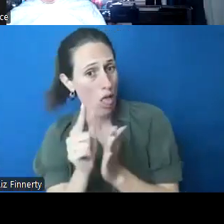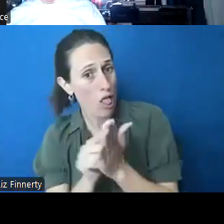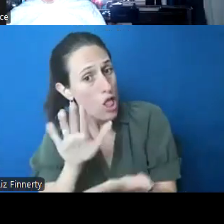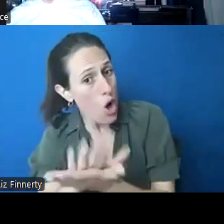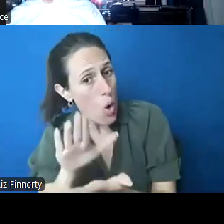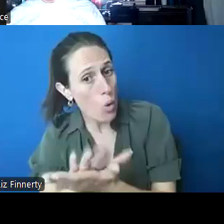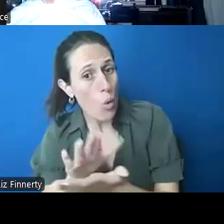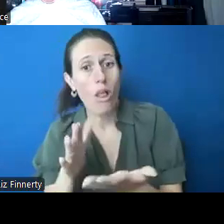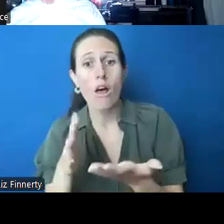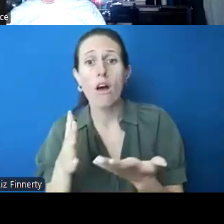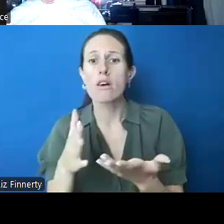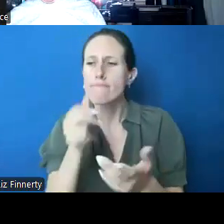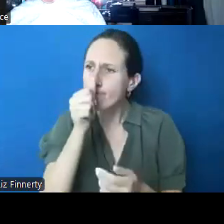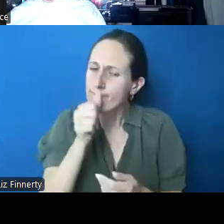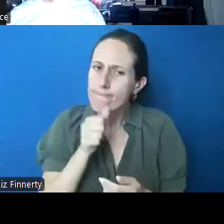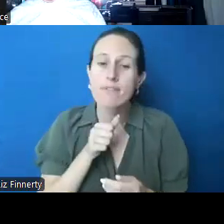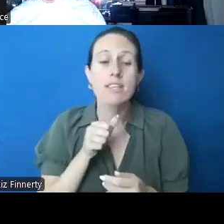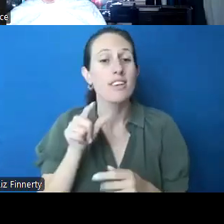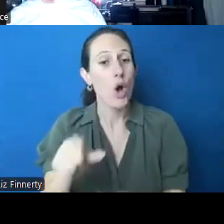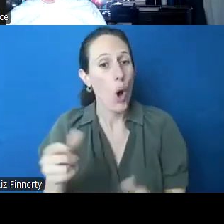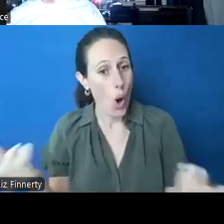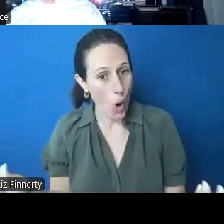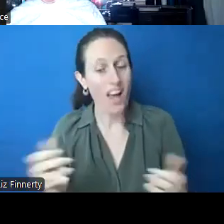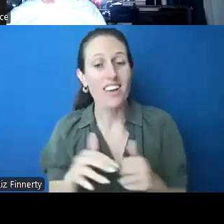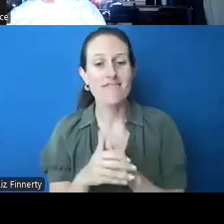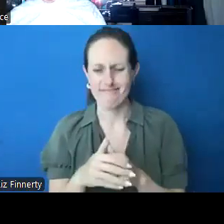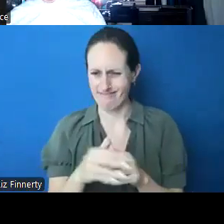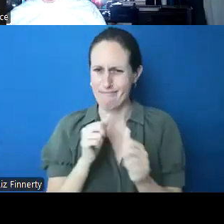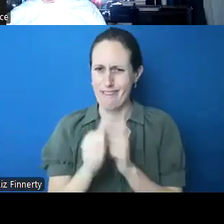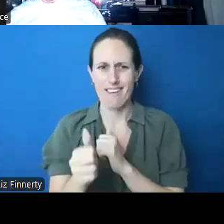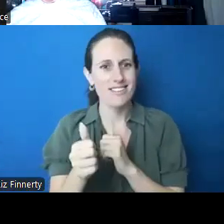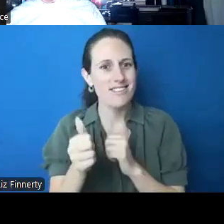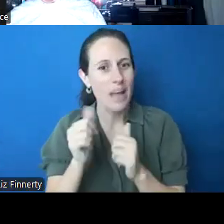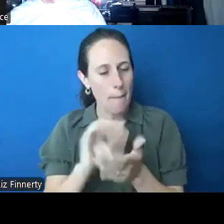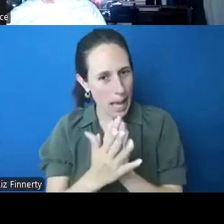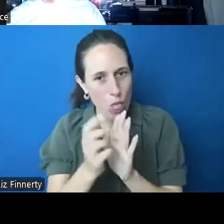school, took me longer and I xleelted it and today I'm proud to say I have been practicing law for 18 years. I made it in